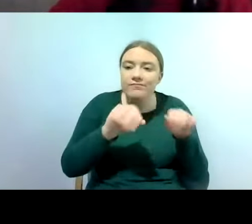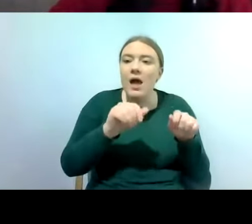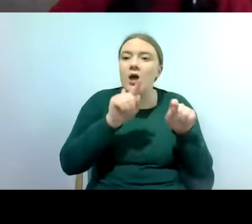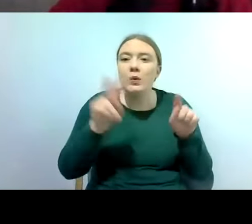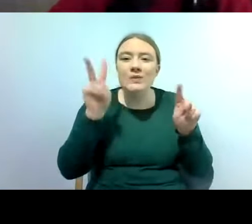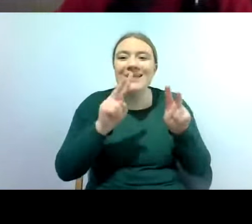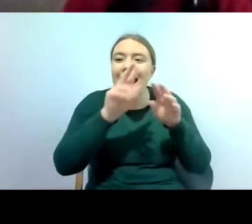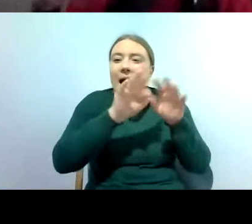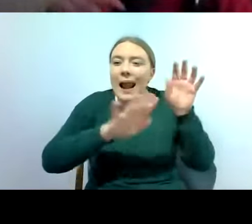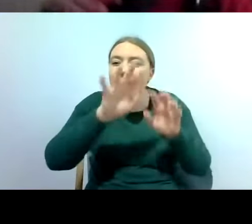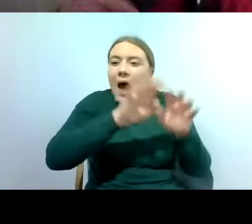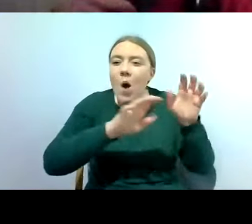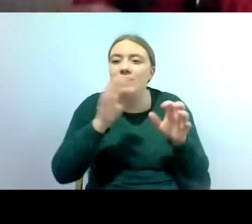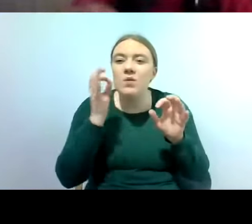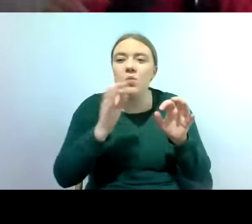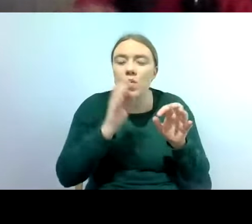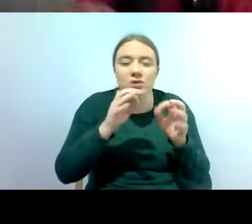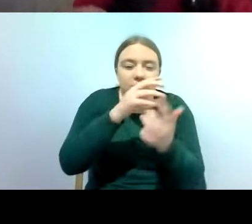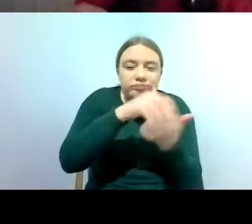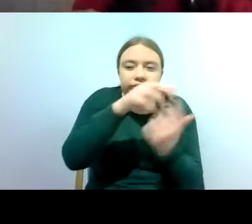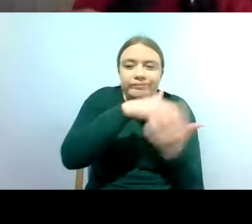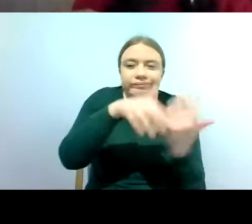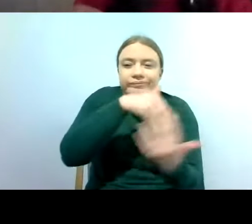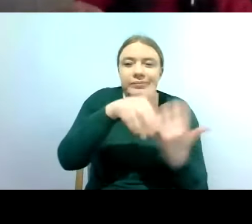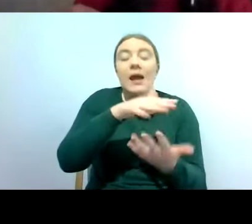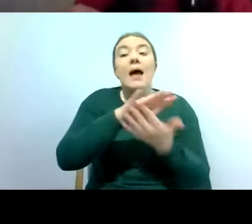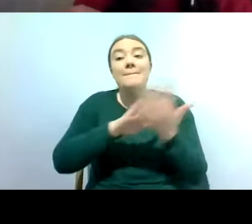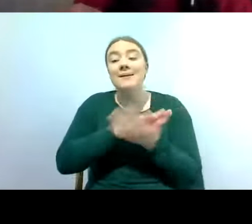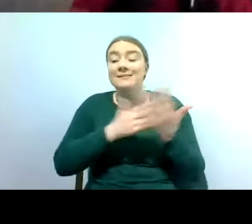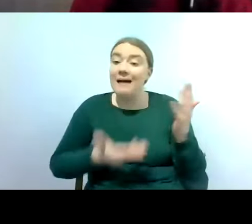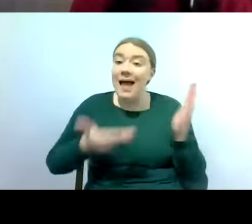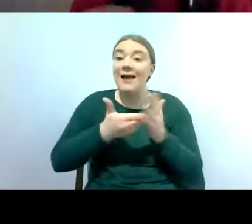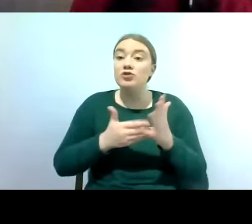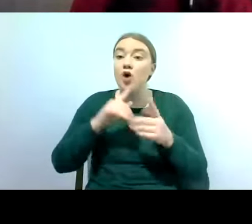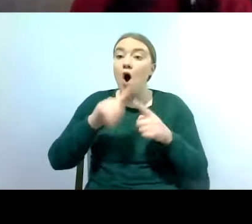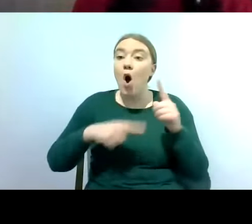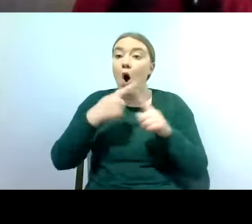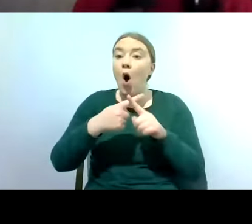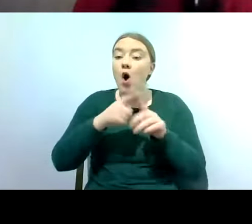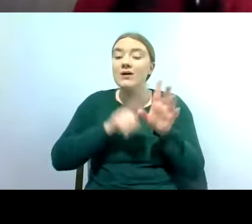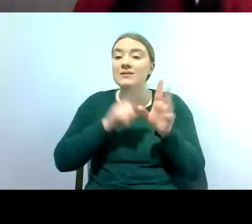enables more oxygen to be able to travel into the gravel so the eggs can develop